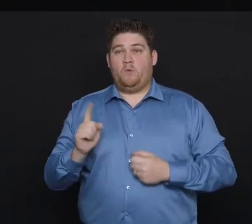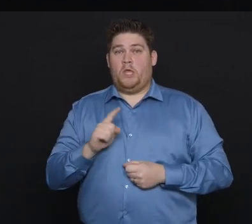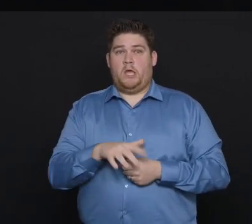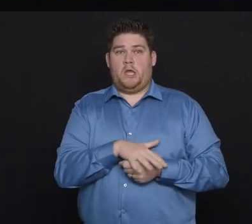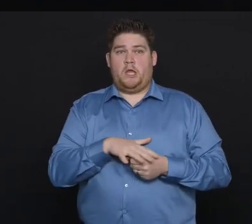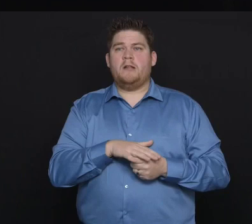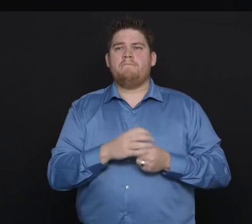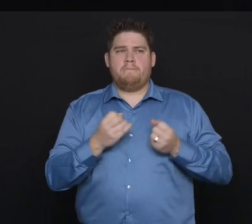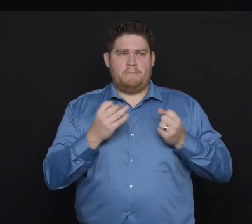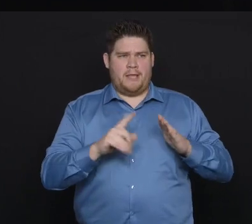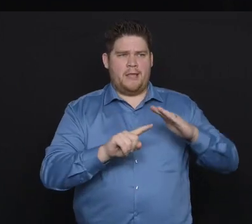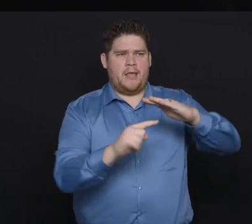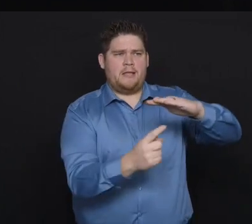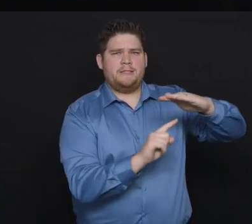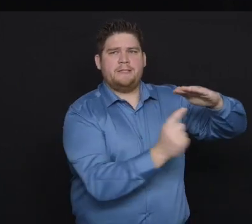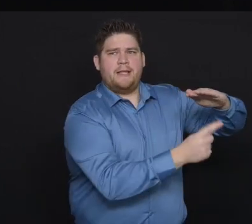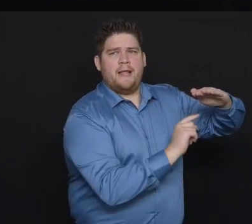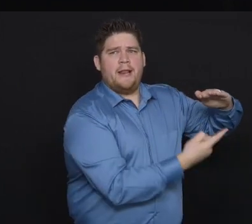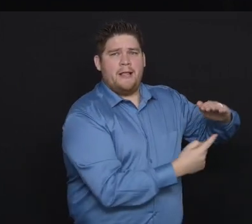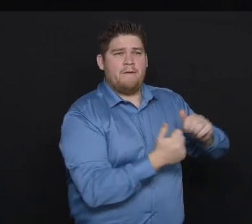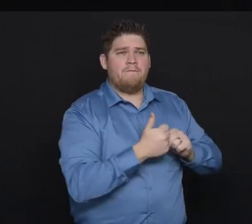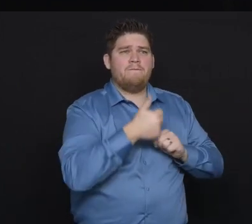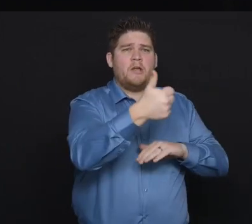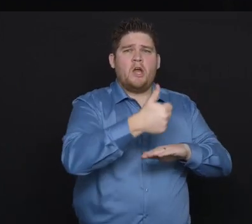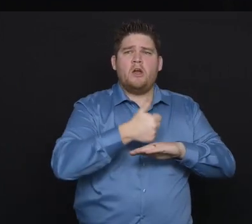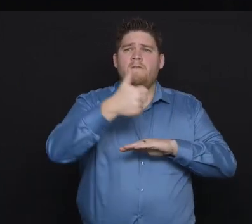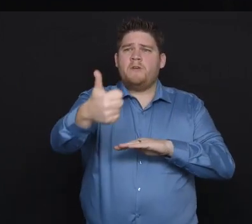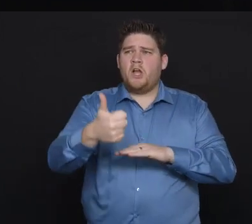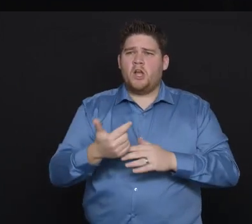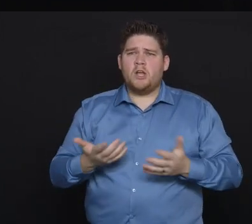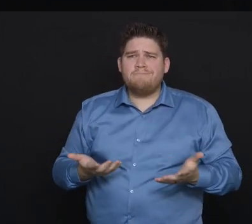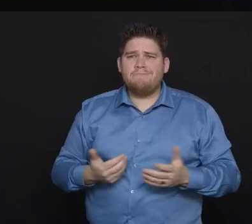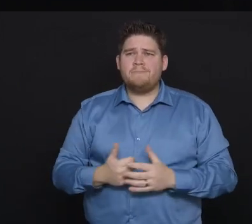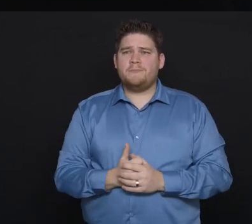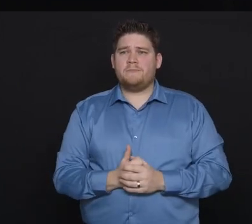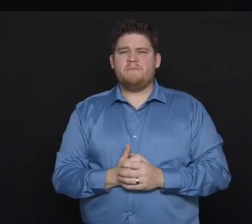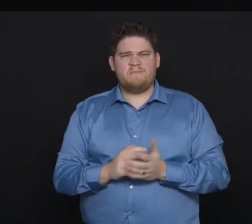Transporting patients to those dizzy